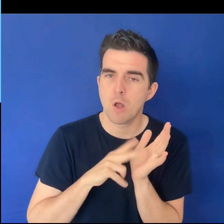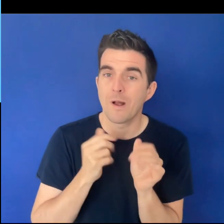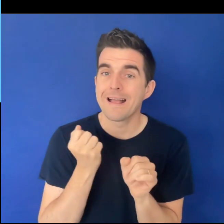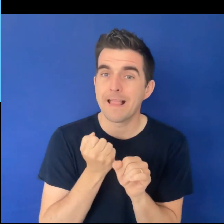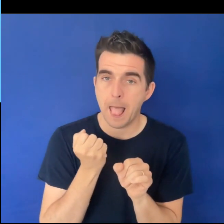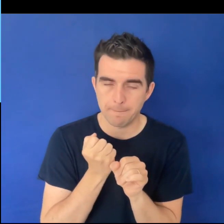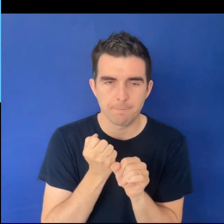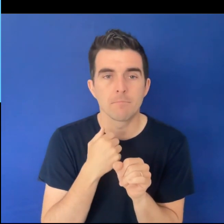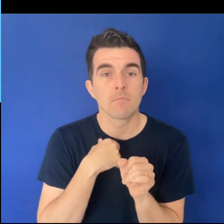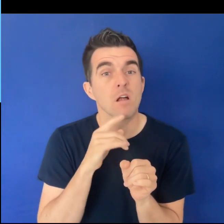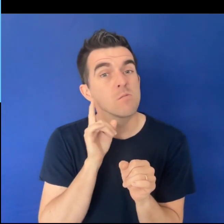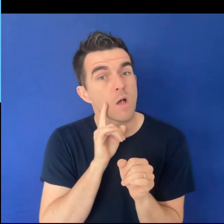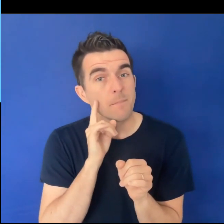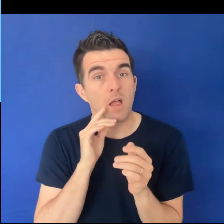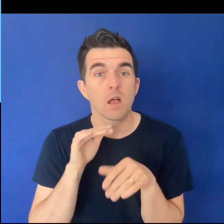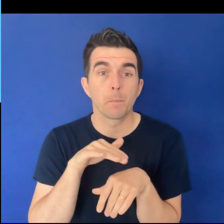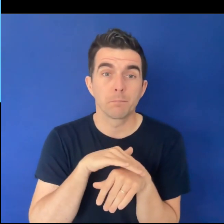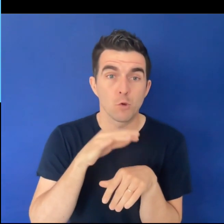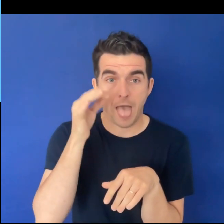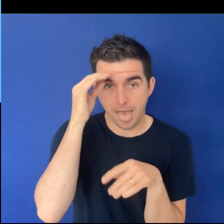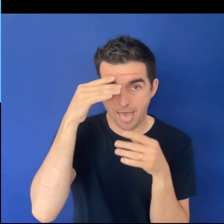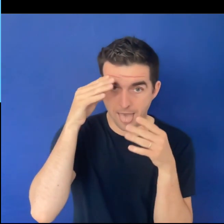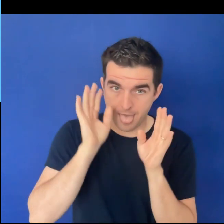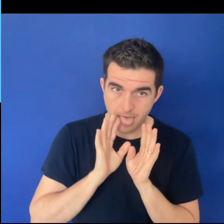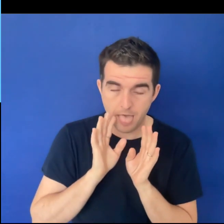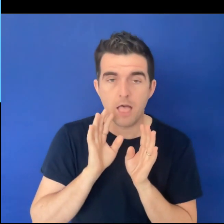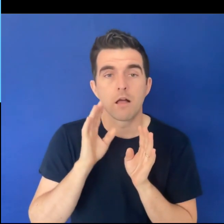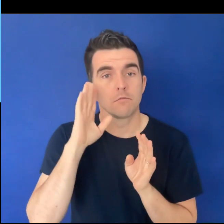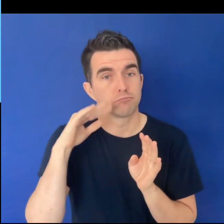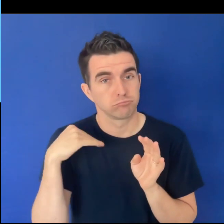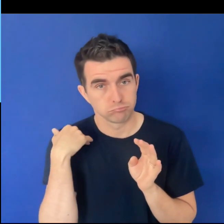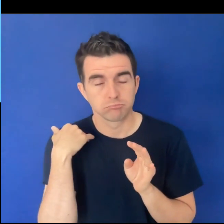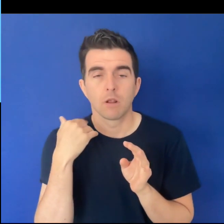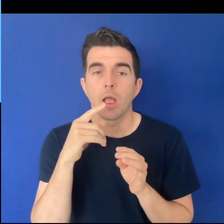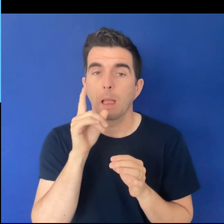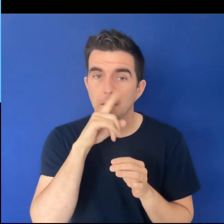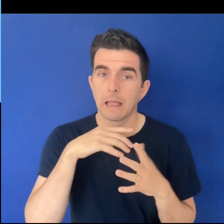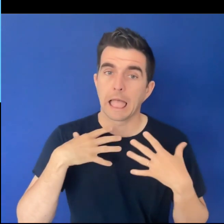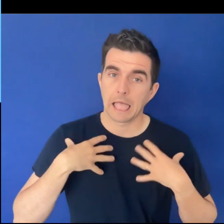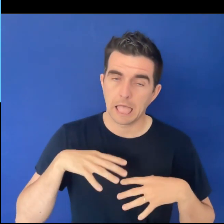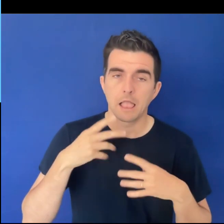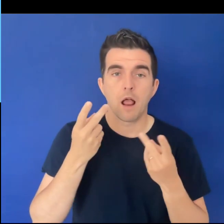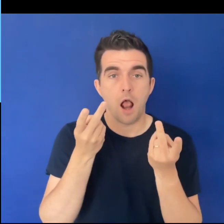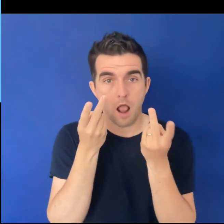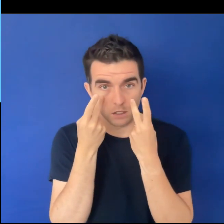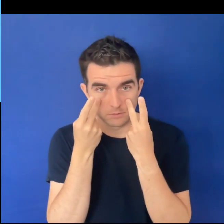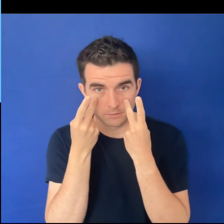I’m a woman with blue hair, just past shoulder length, in a light pink t-shirt, and wearing glasses.